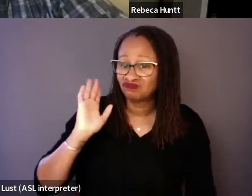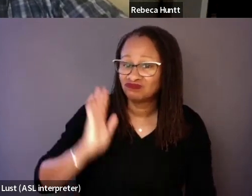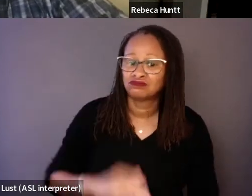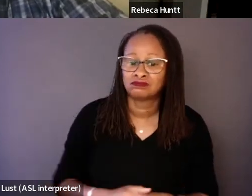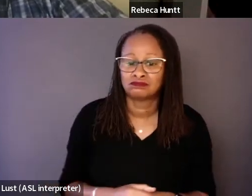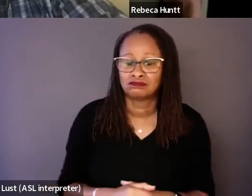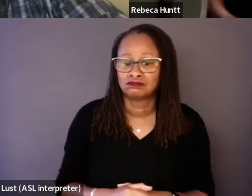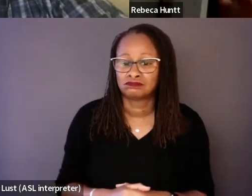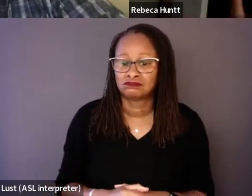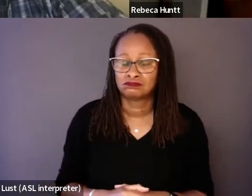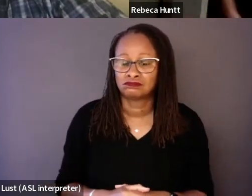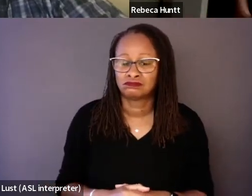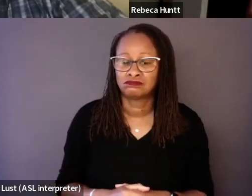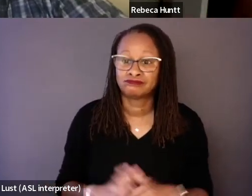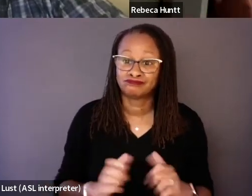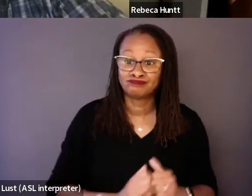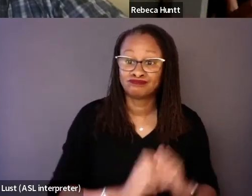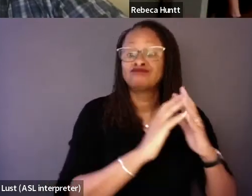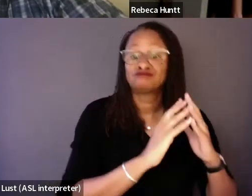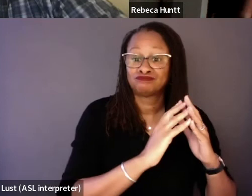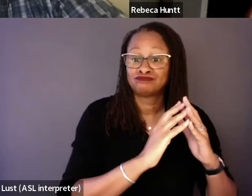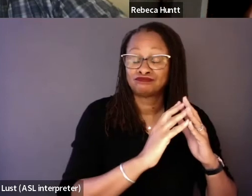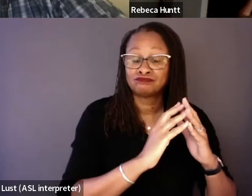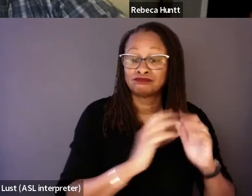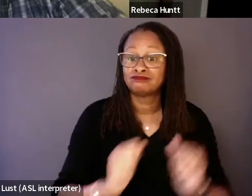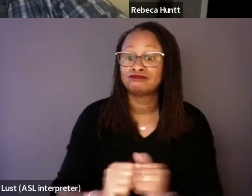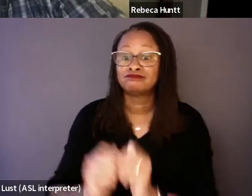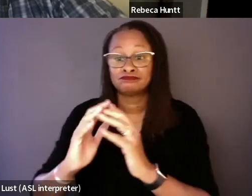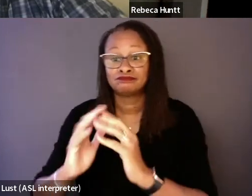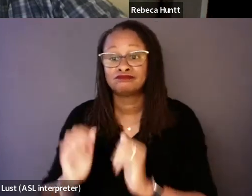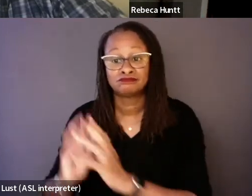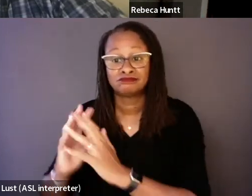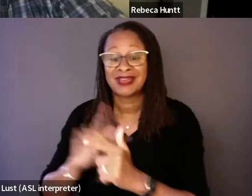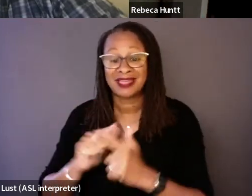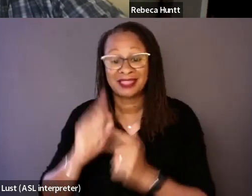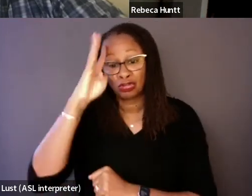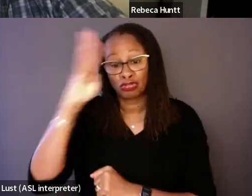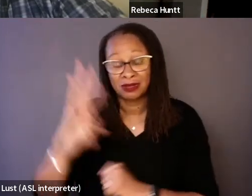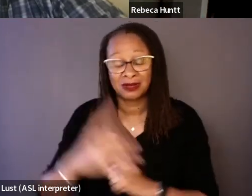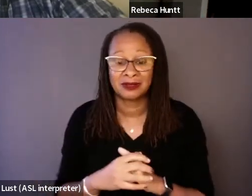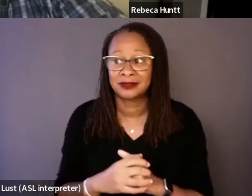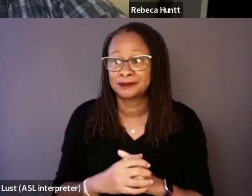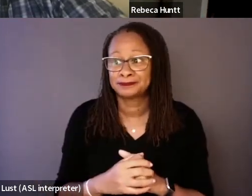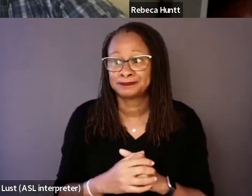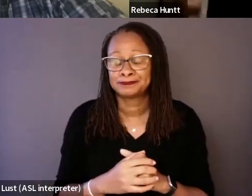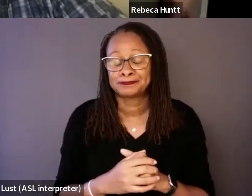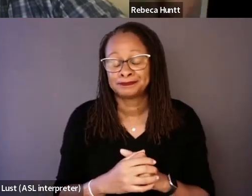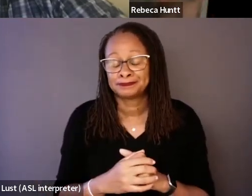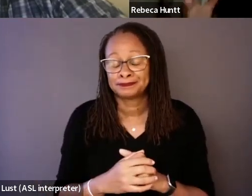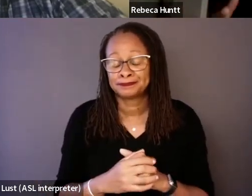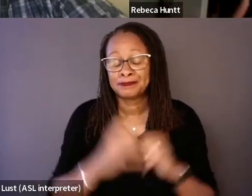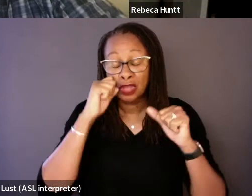persons -- that enslaved persons founded and then created these really incredibly strong communities